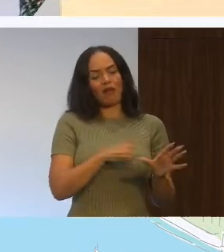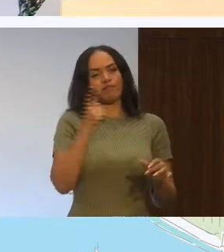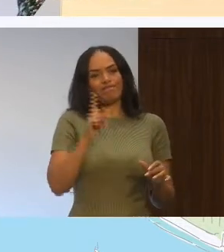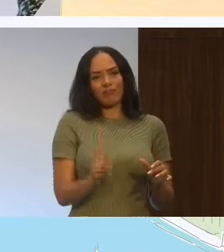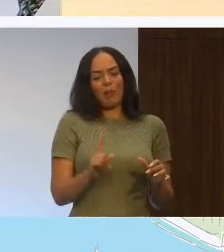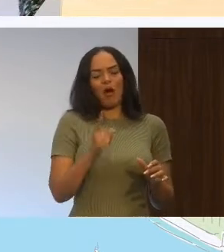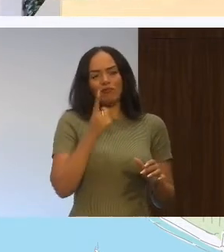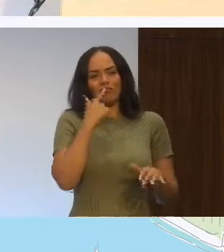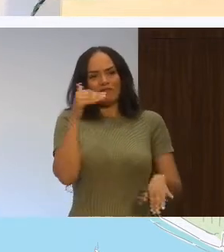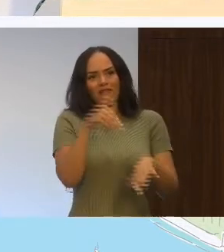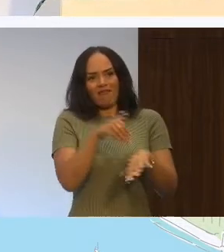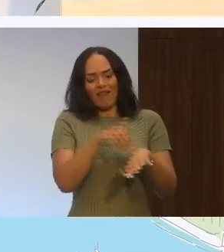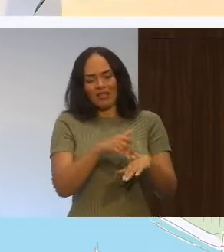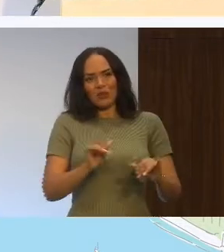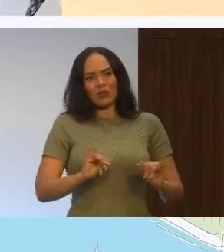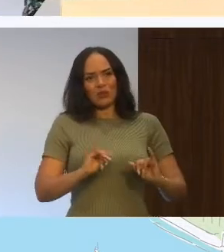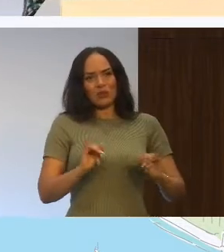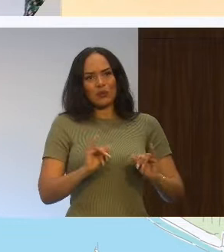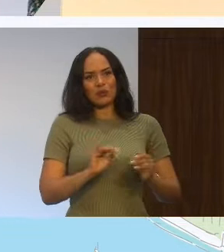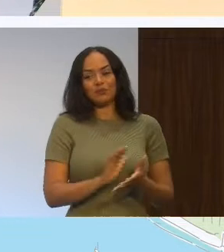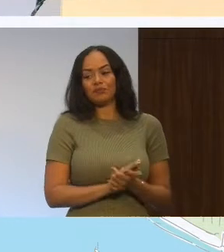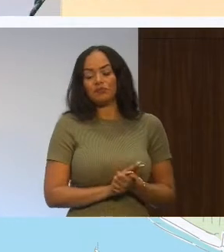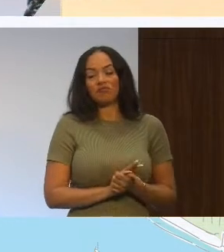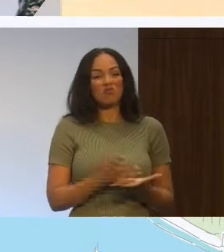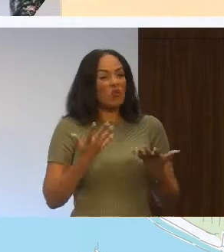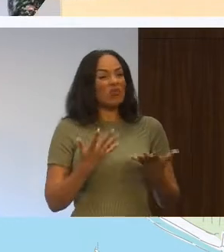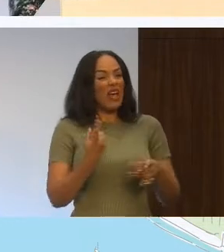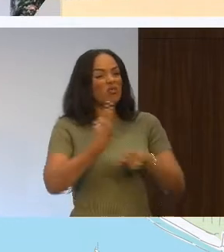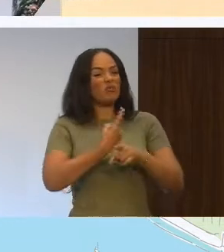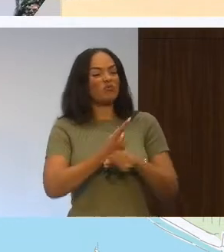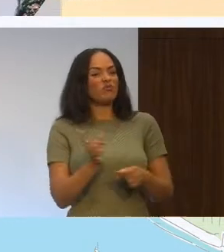So I'm going to talk a little bit about non painful symptoms of migraine in children and adolescents.